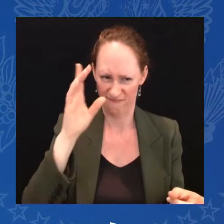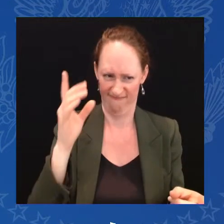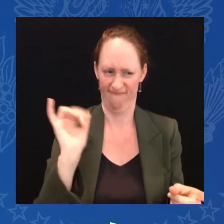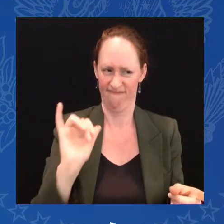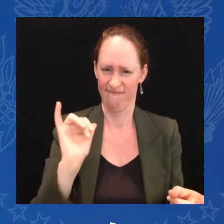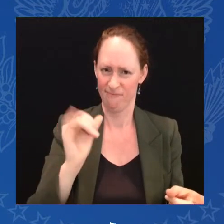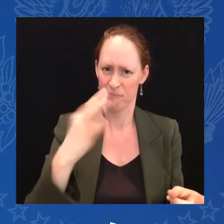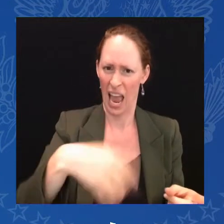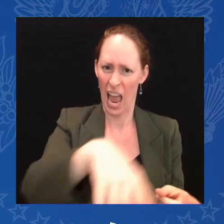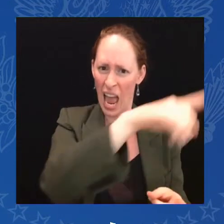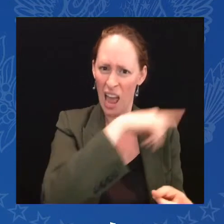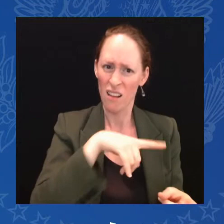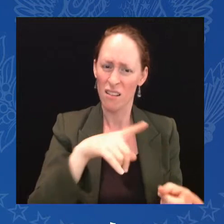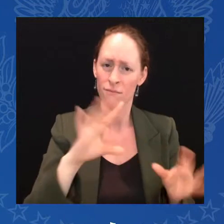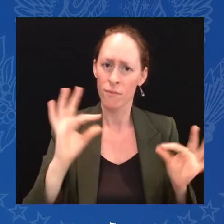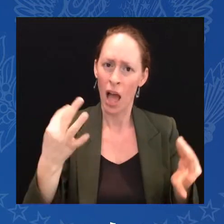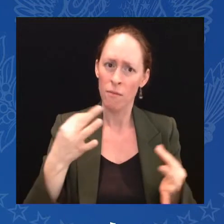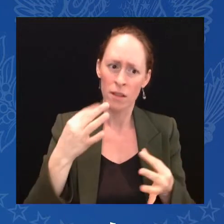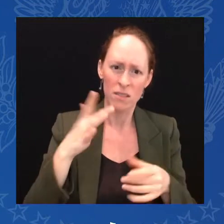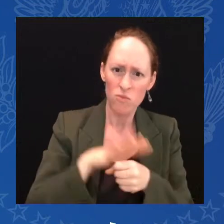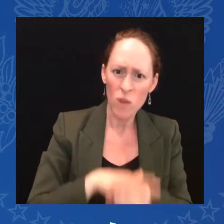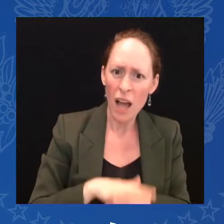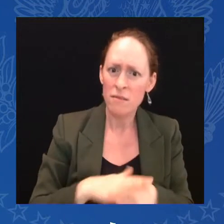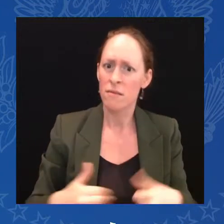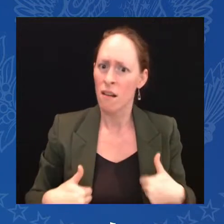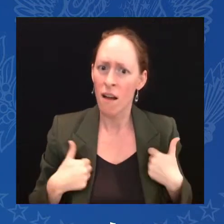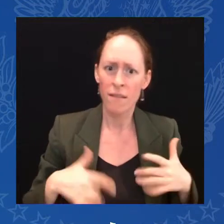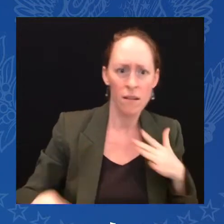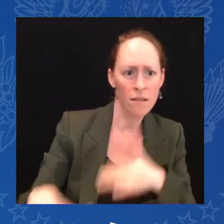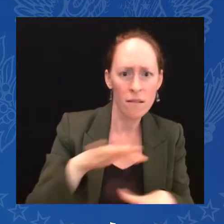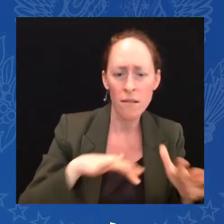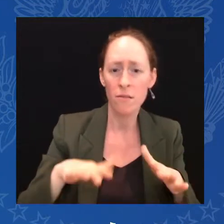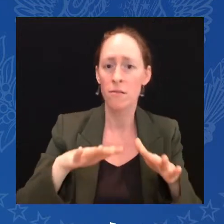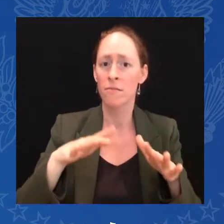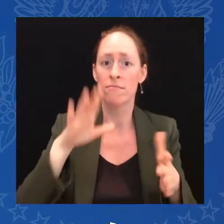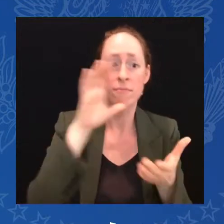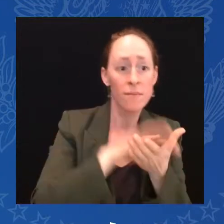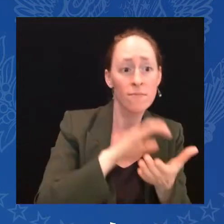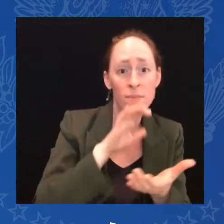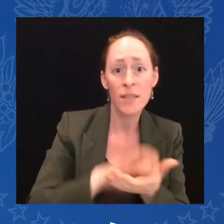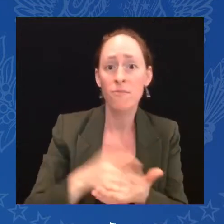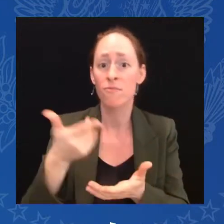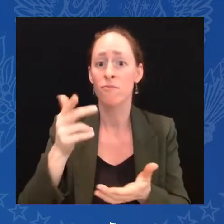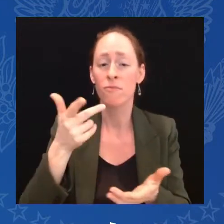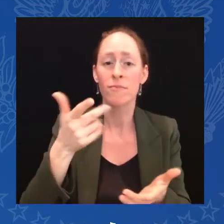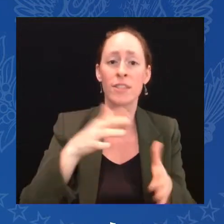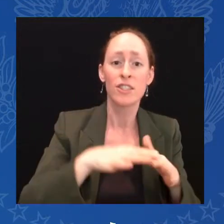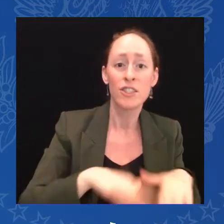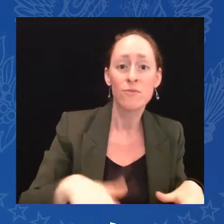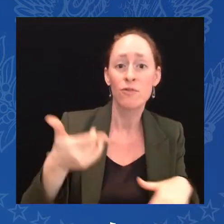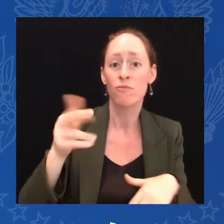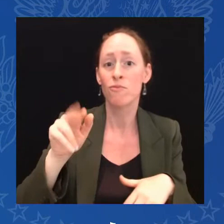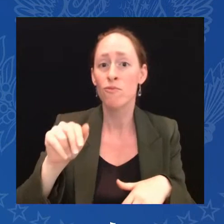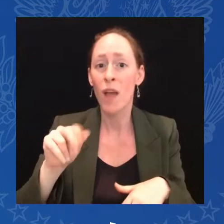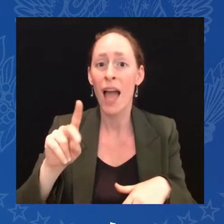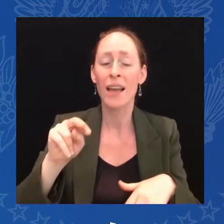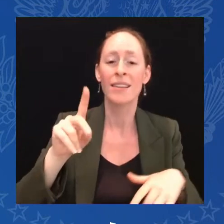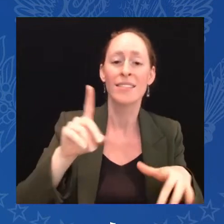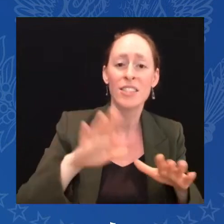our kids, our grandkids, our spouses, our parents. And I want to thank you. And that's why this is really not for the members of Congress;